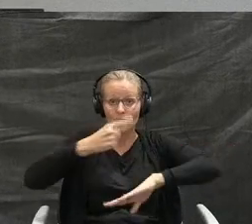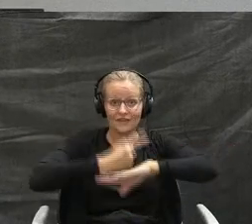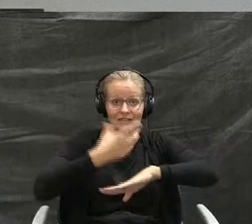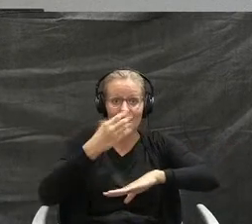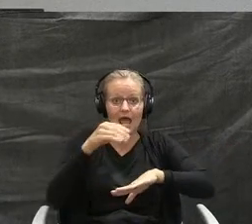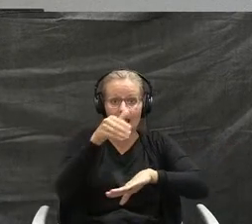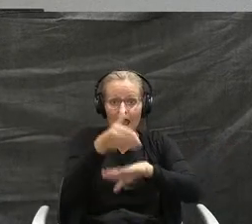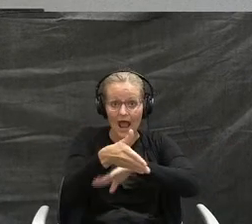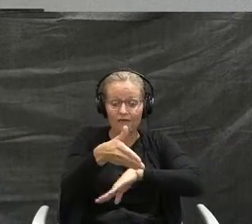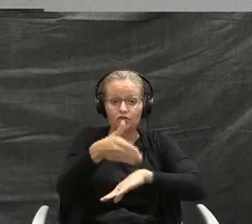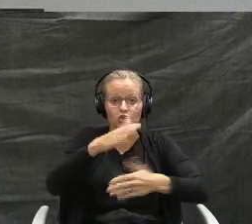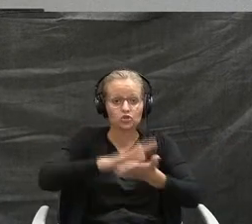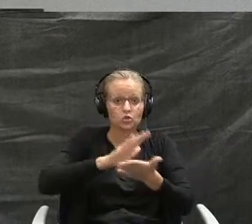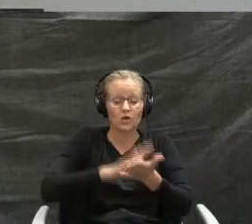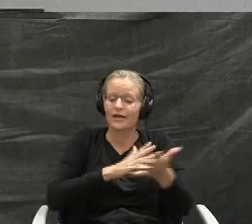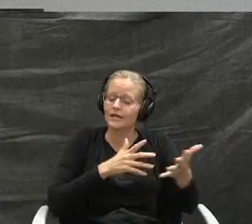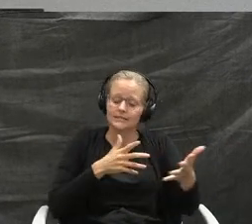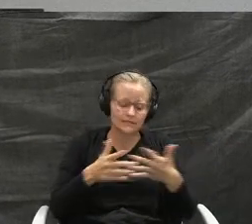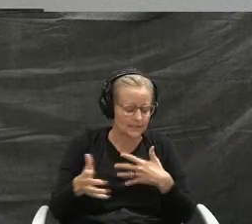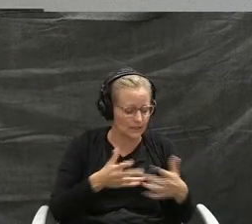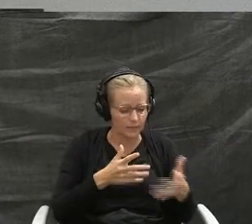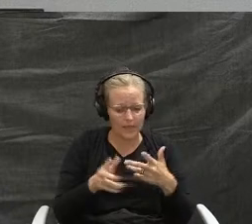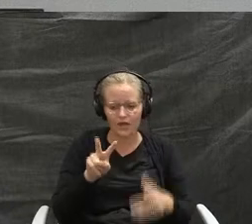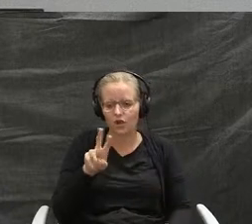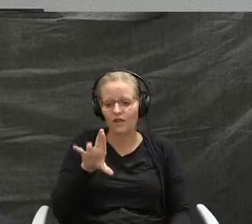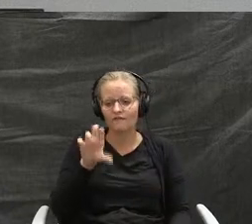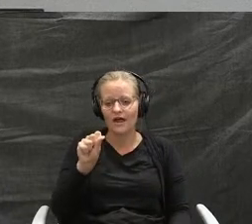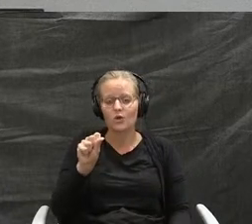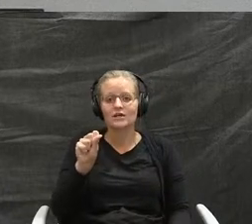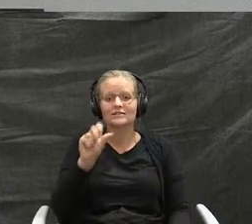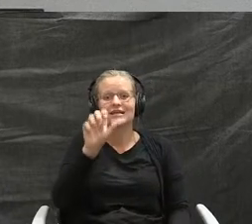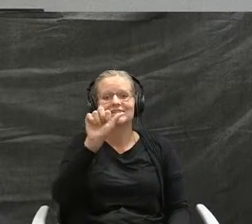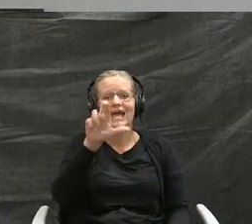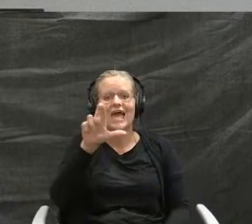airborne. Our primary attention needs to be on preventing close